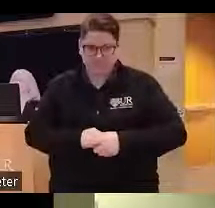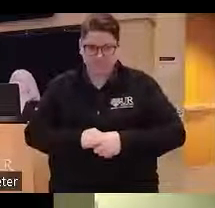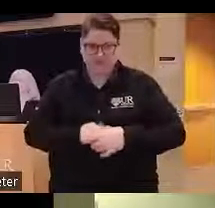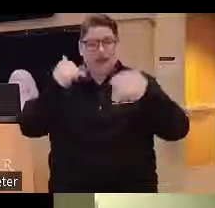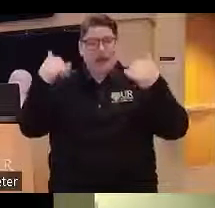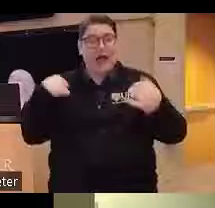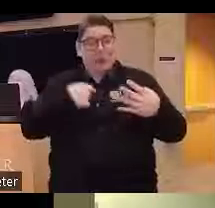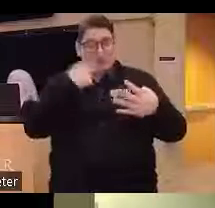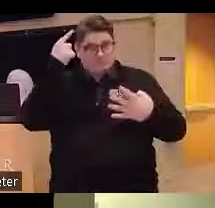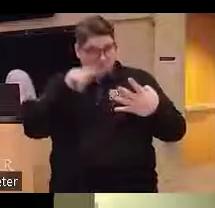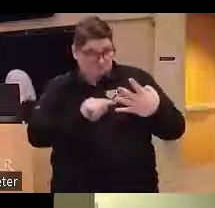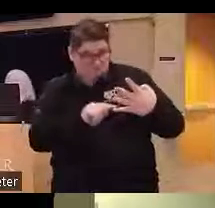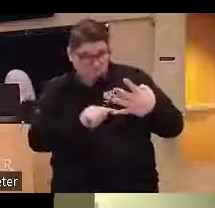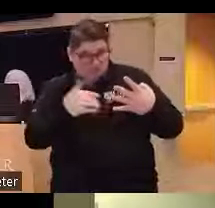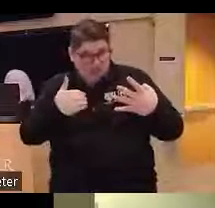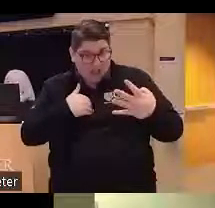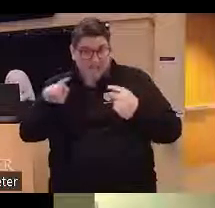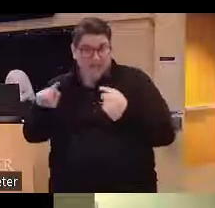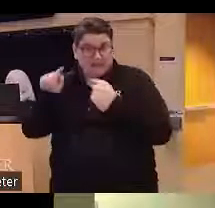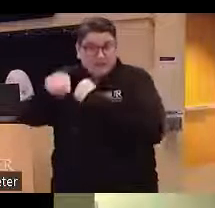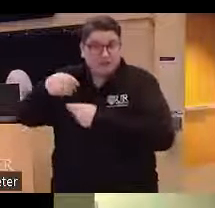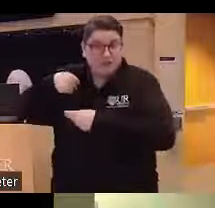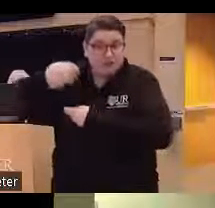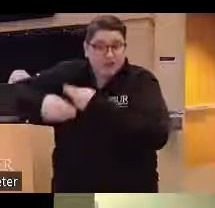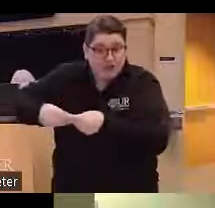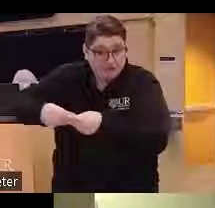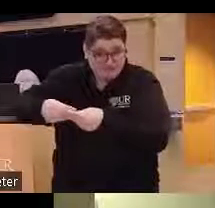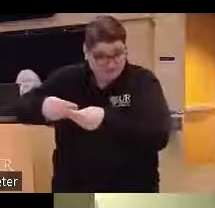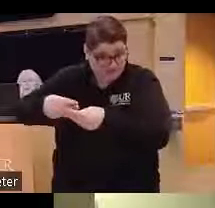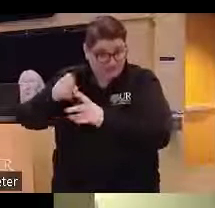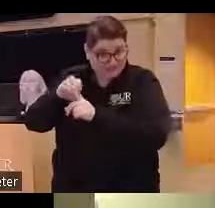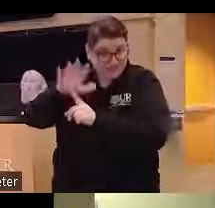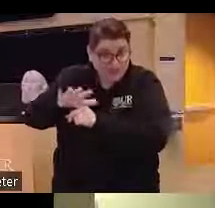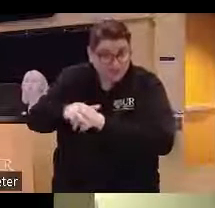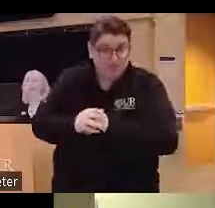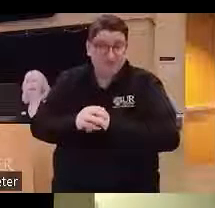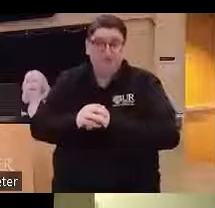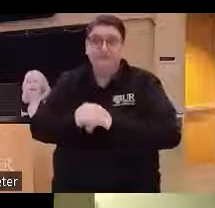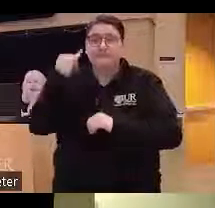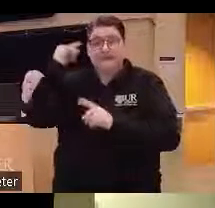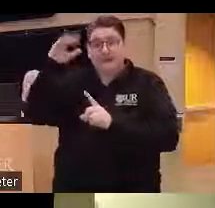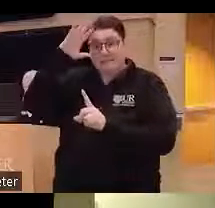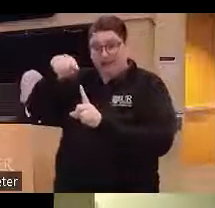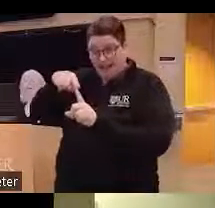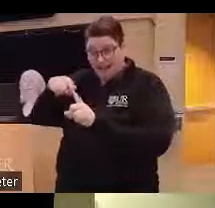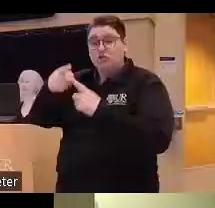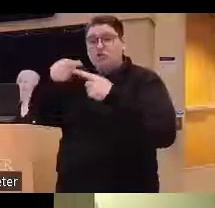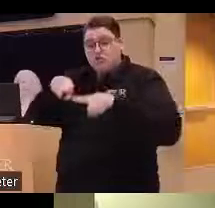intergenerational exposures what about starvation of men in puberty and the birth weights of their